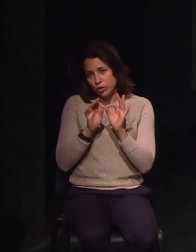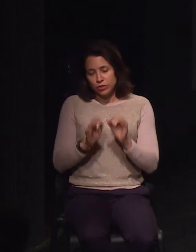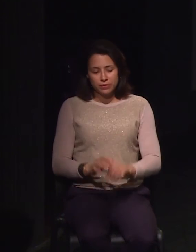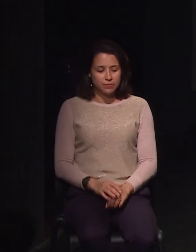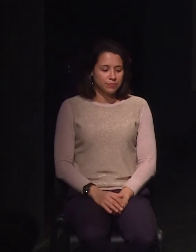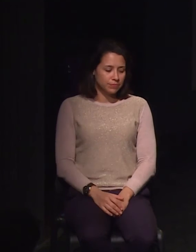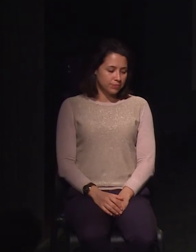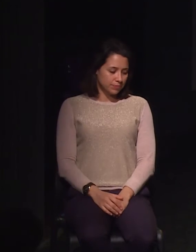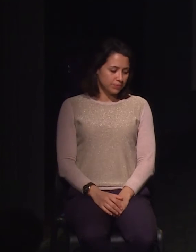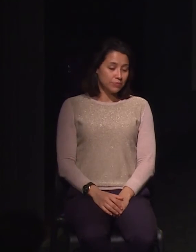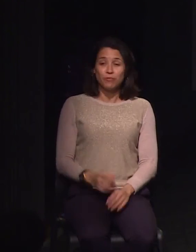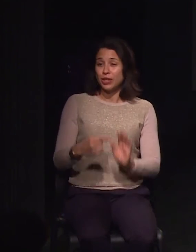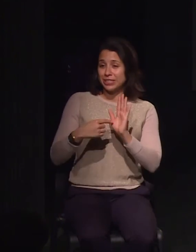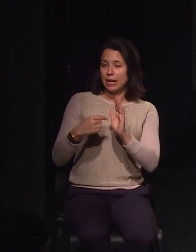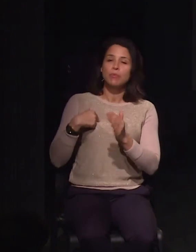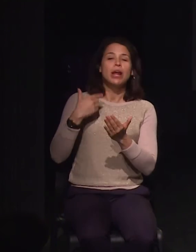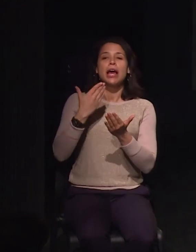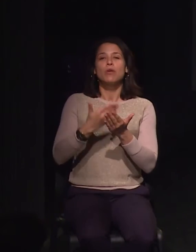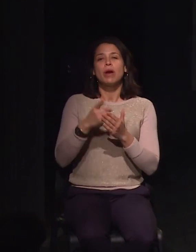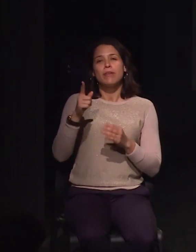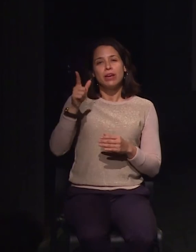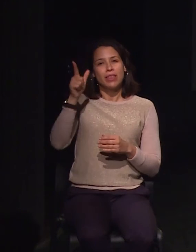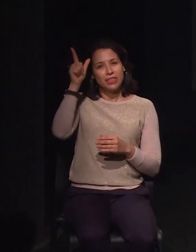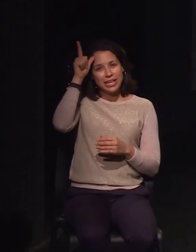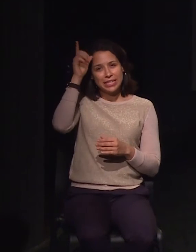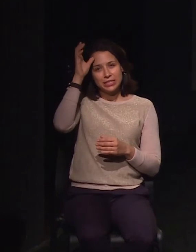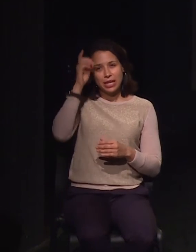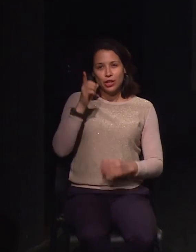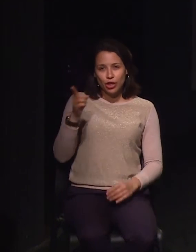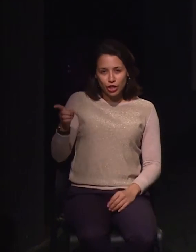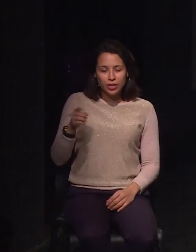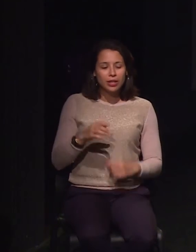When I arrived at Lincoln Center, it was the Lincoln Center that was, they were subscribed